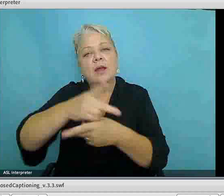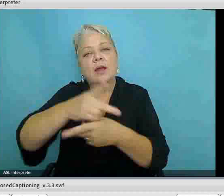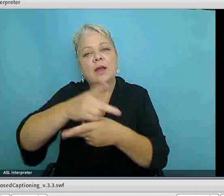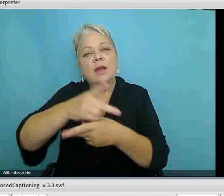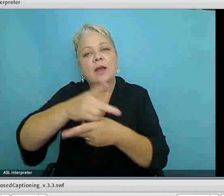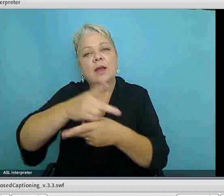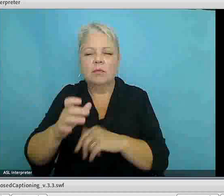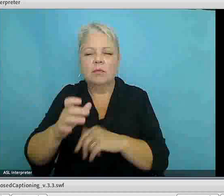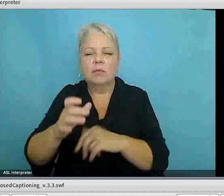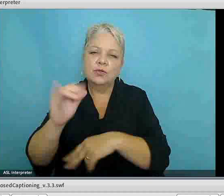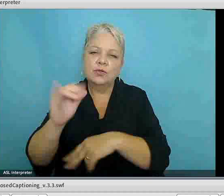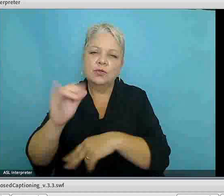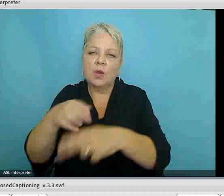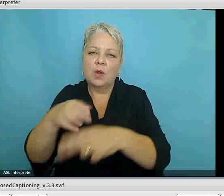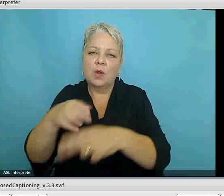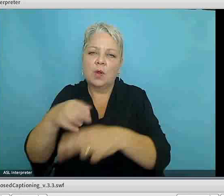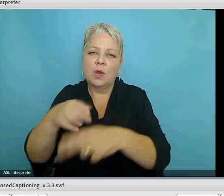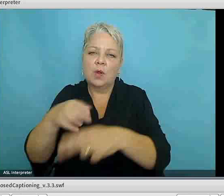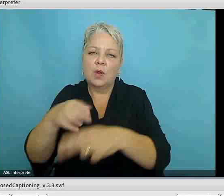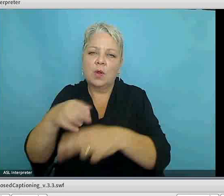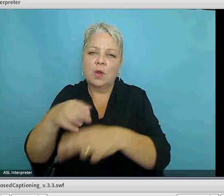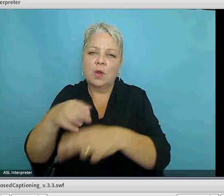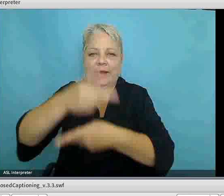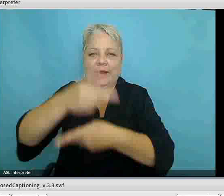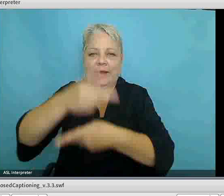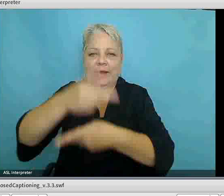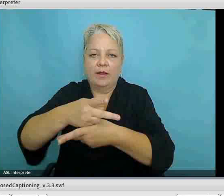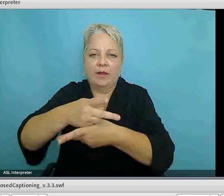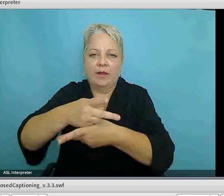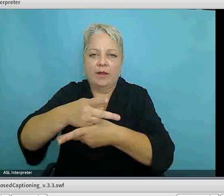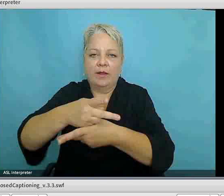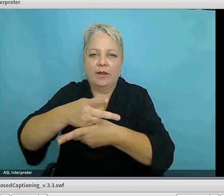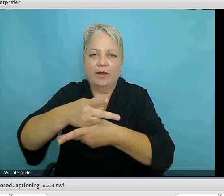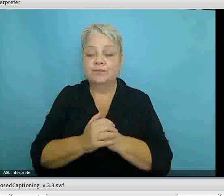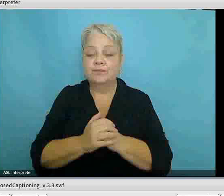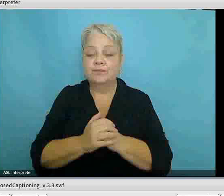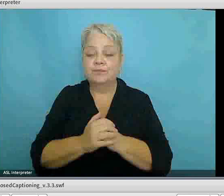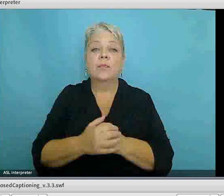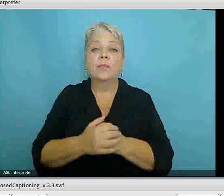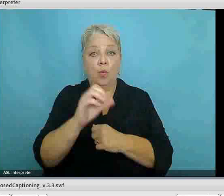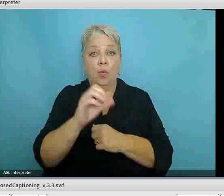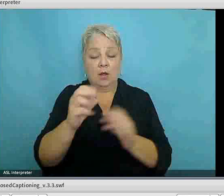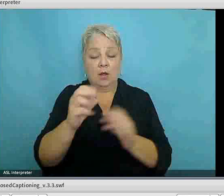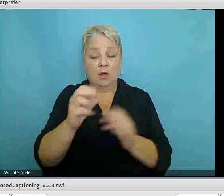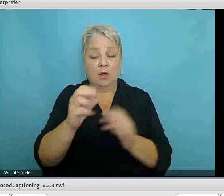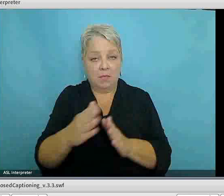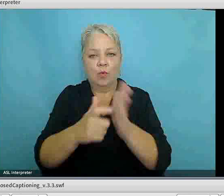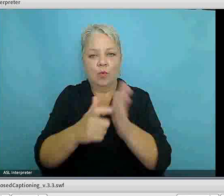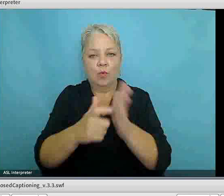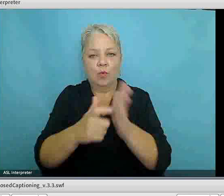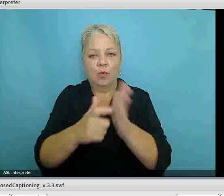The One Care plans are required to provide each enrollee with a care coordinator or clinical care manager.